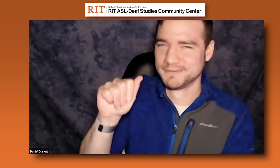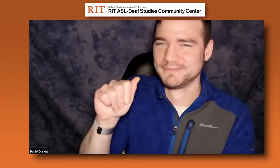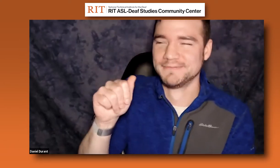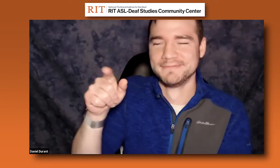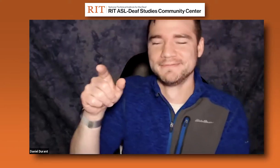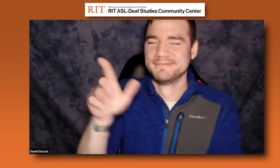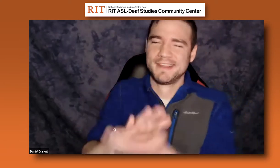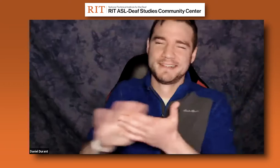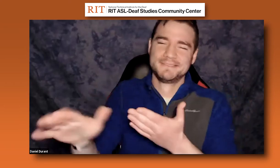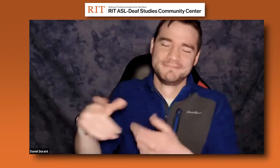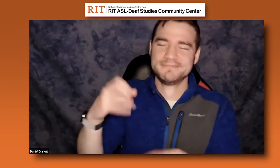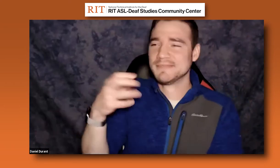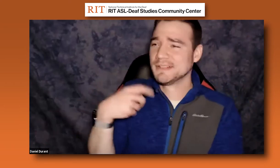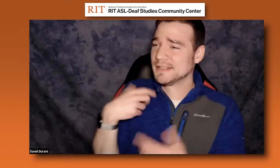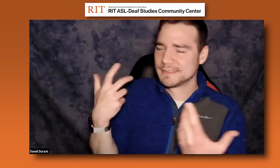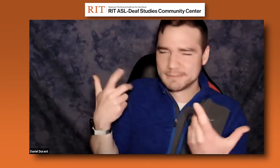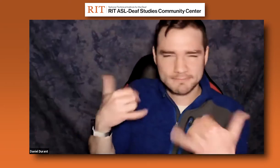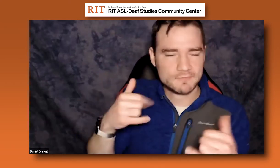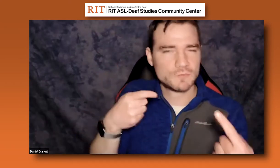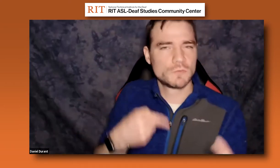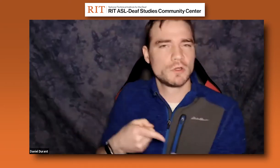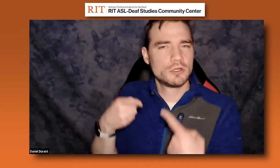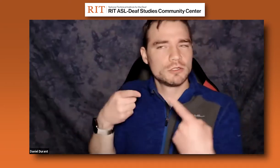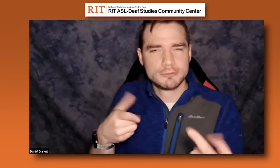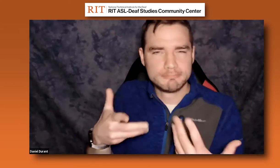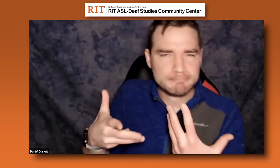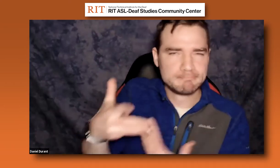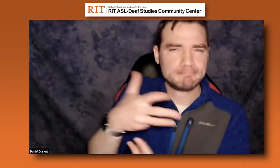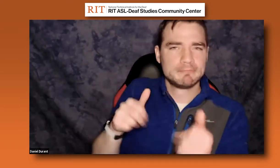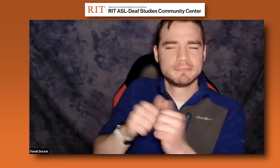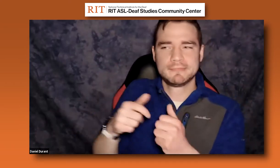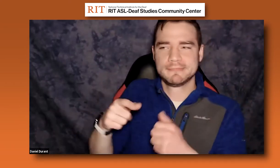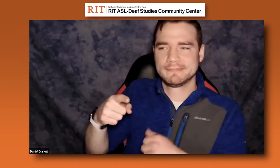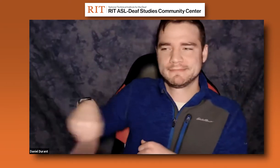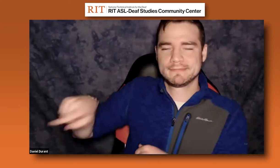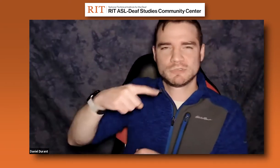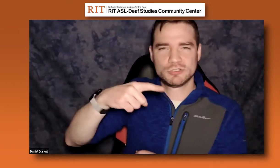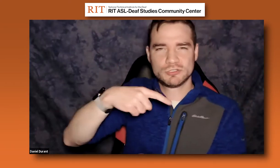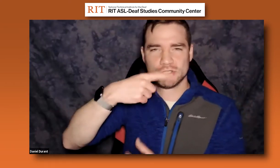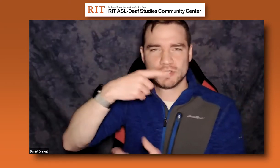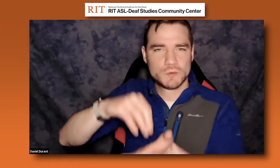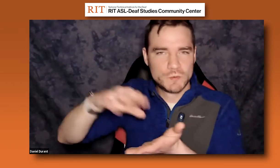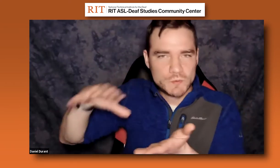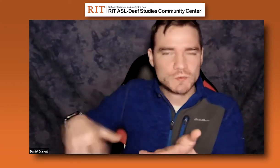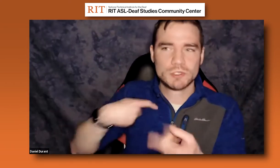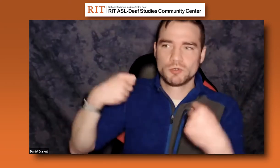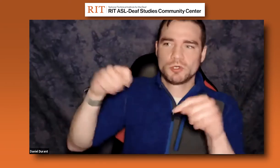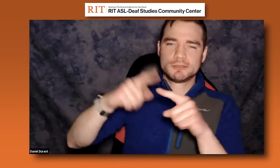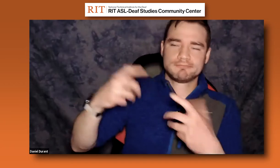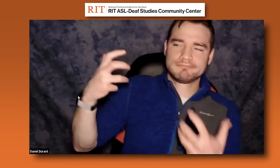I had an interpreter who was a CODA, but I still struggled within the mainstream environment with all the hearing students.